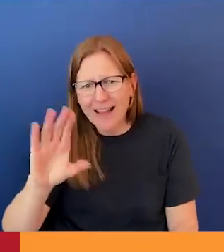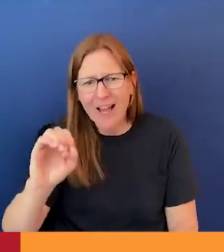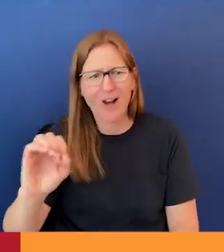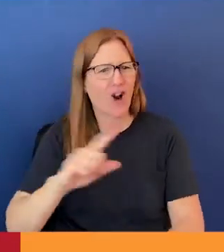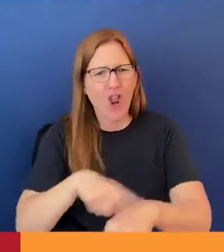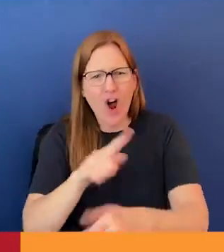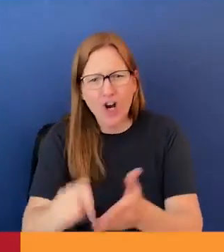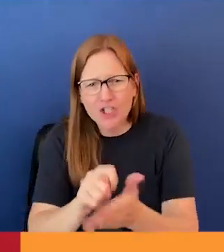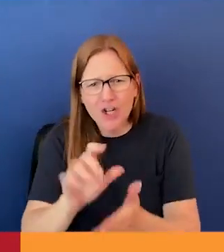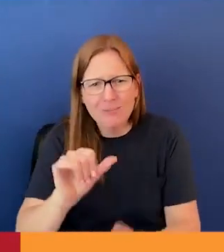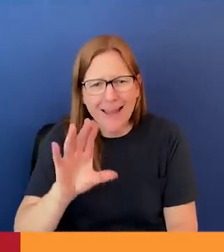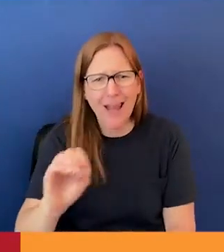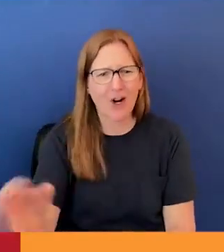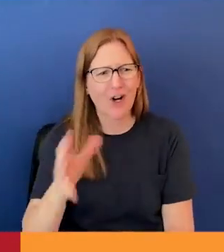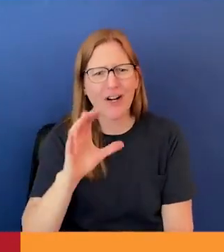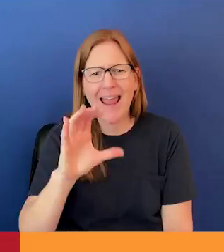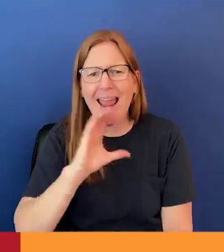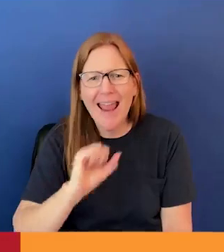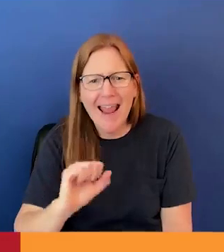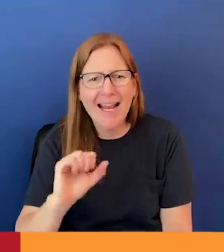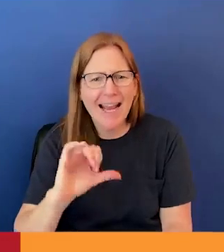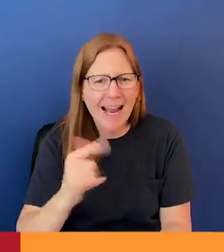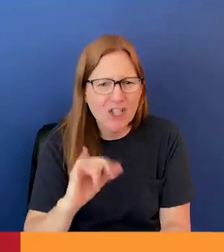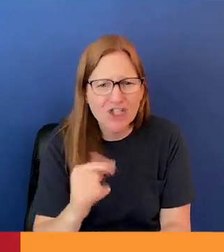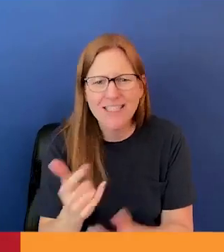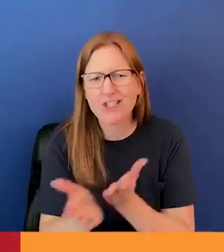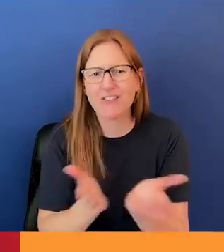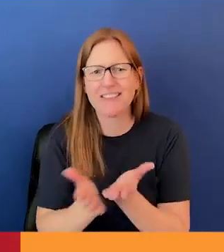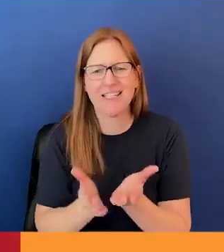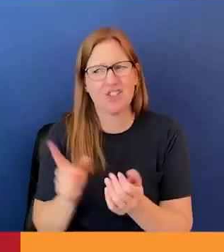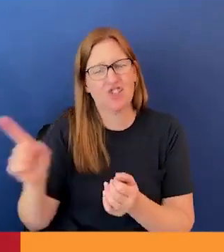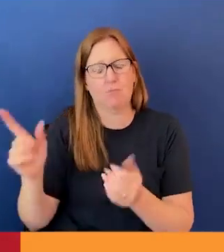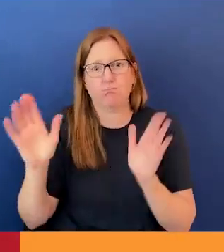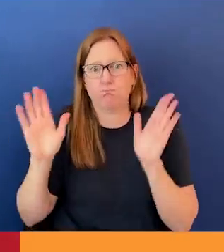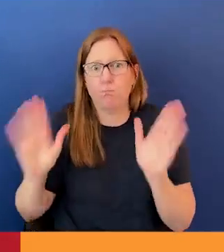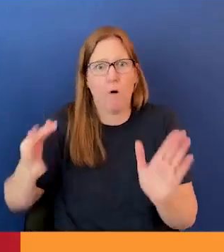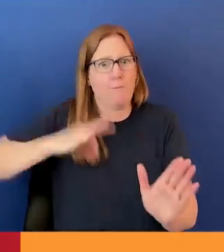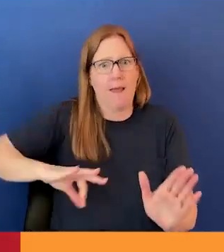Really just brings a tremendous amount of assets to our agency. She knows government. She knows the private sector.